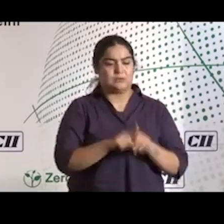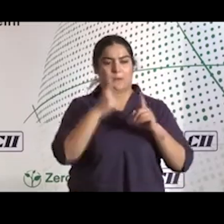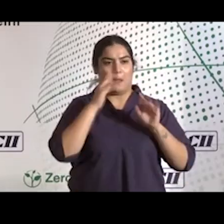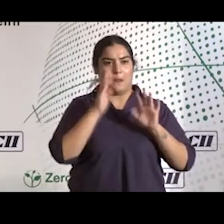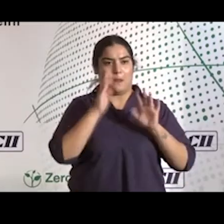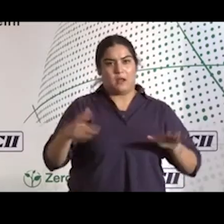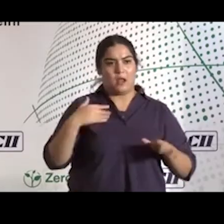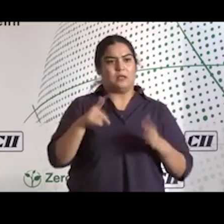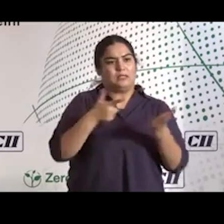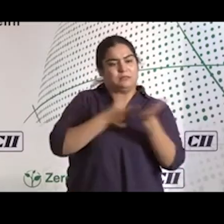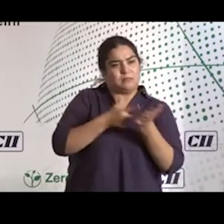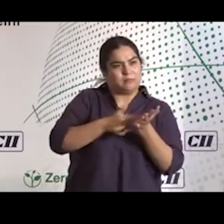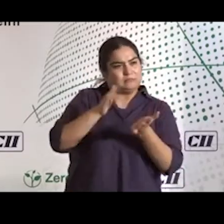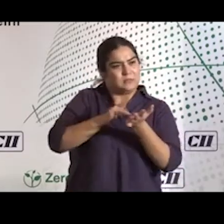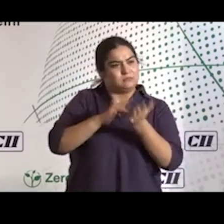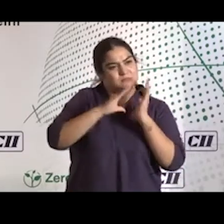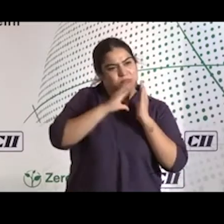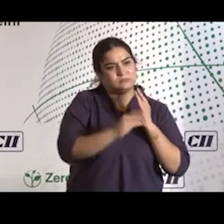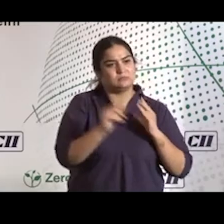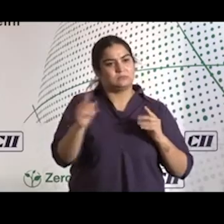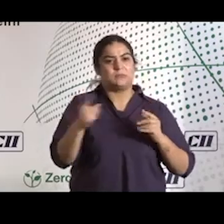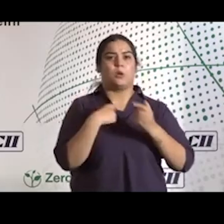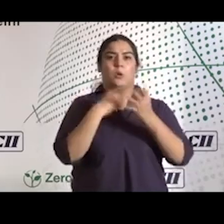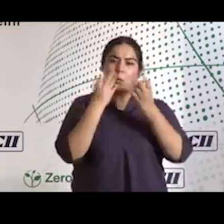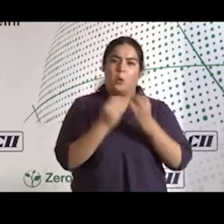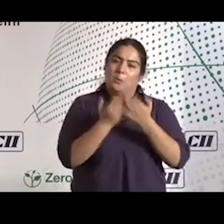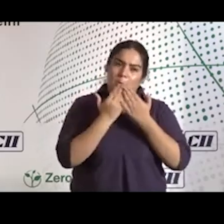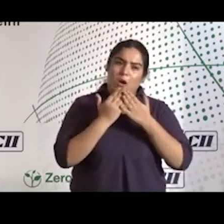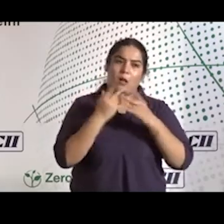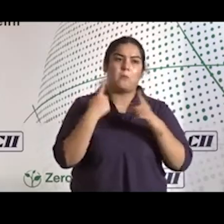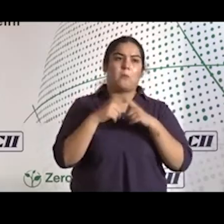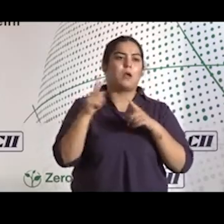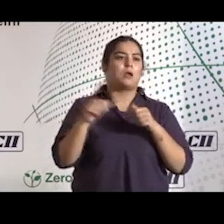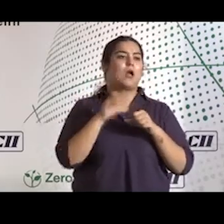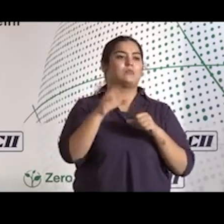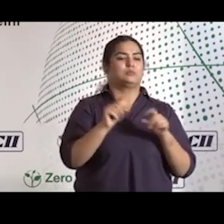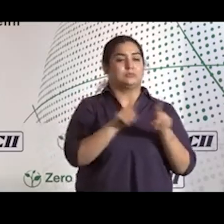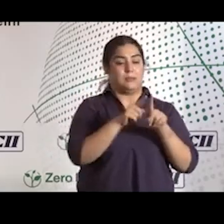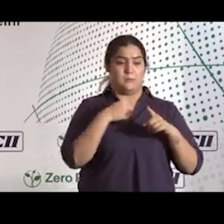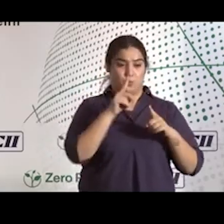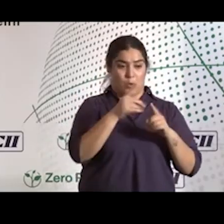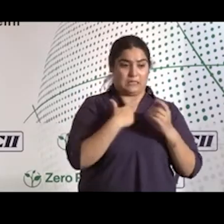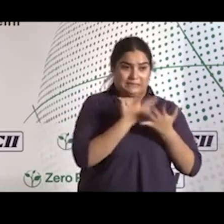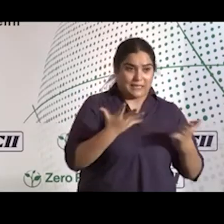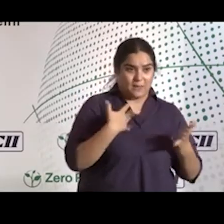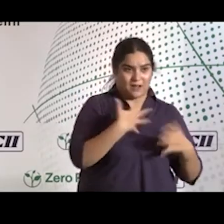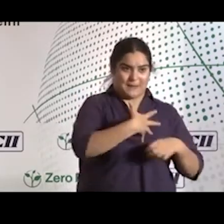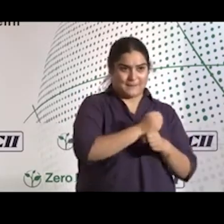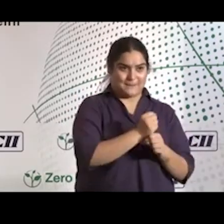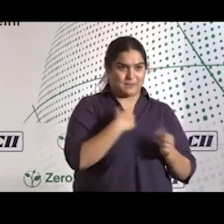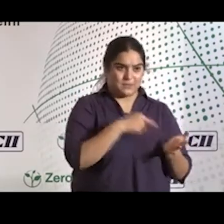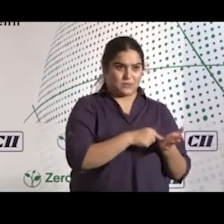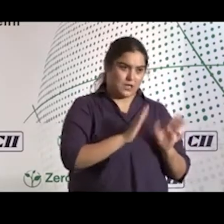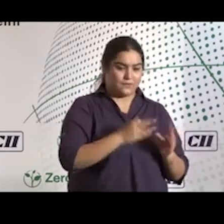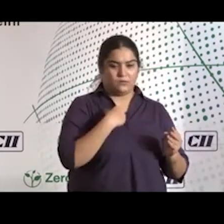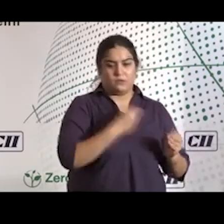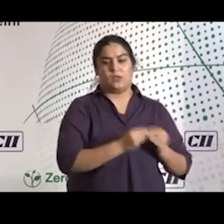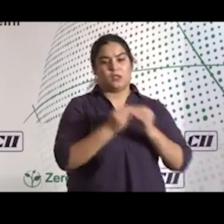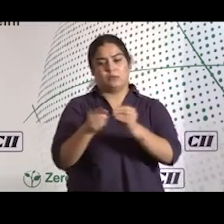in the rural areas to study or it is and yet is my product which is going to solve this problem of his or hers,